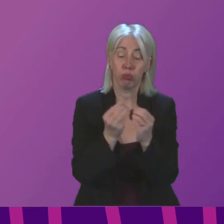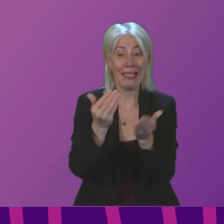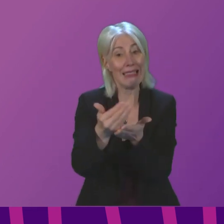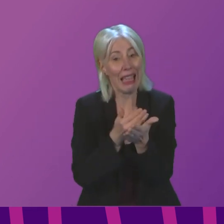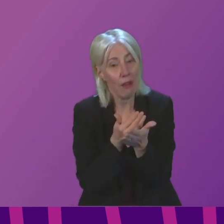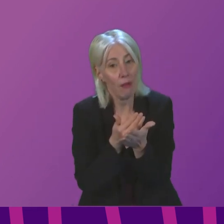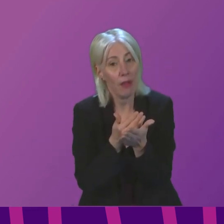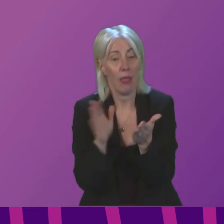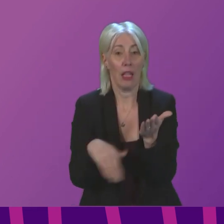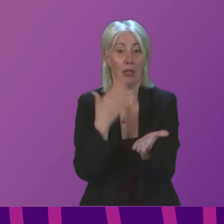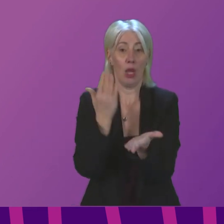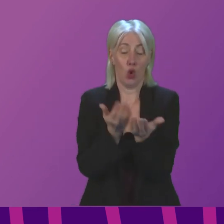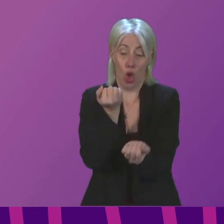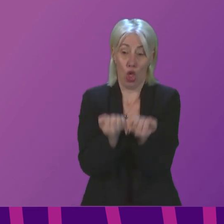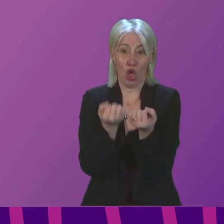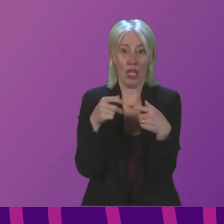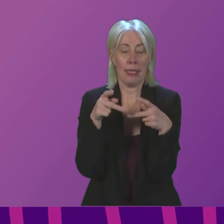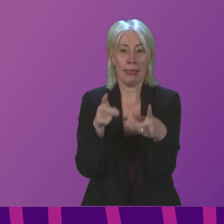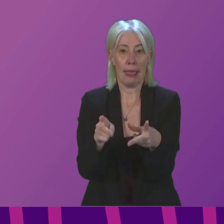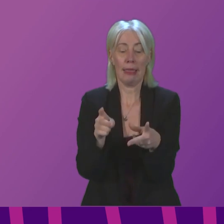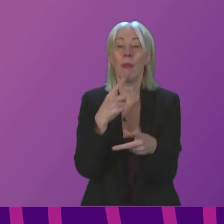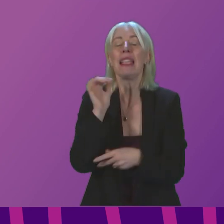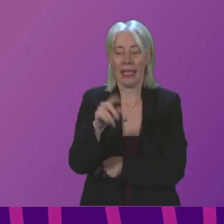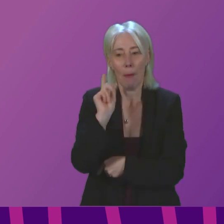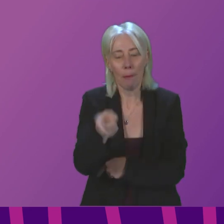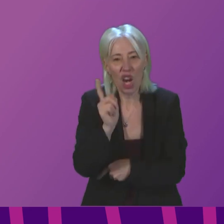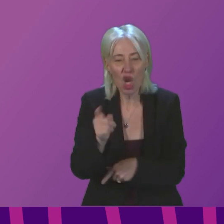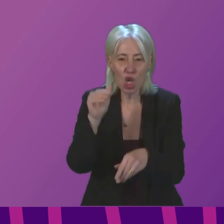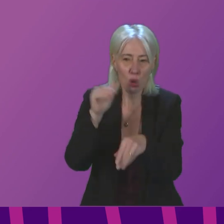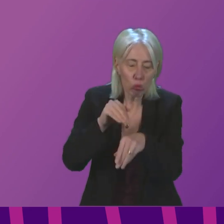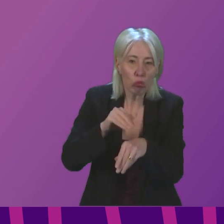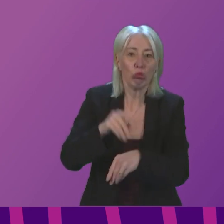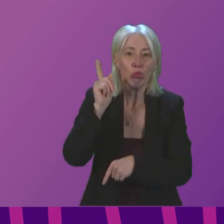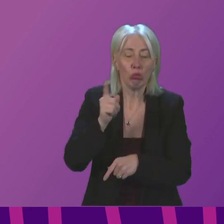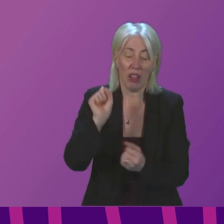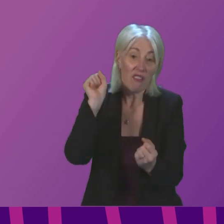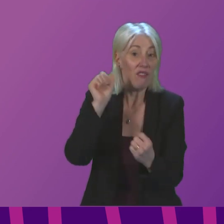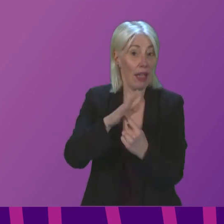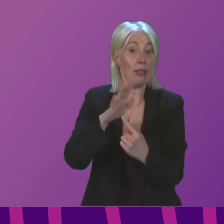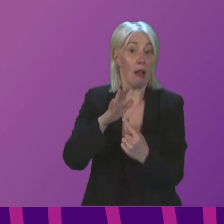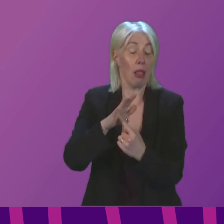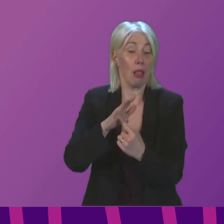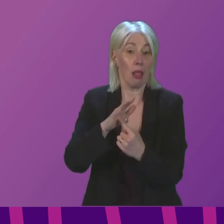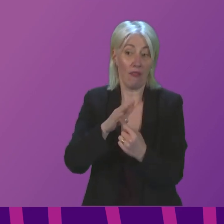a penal system that not only punishes—–a vital principle in any justice system—but